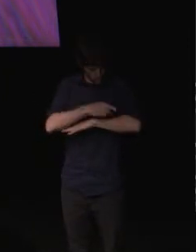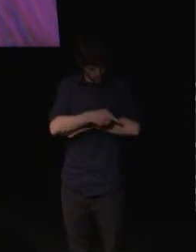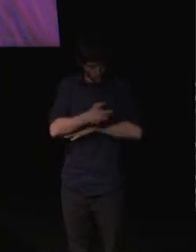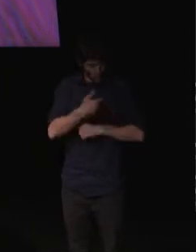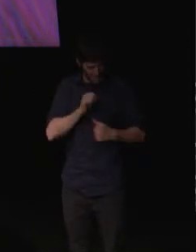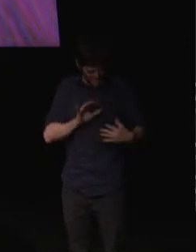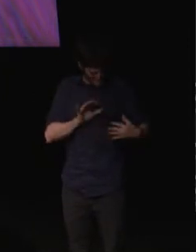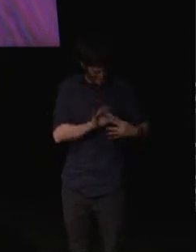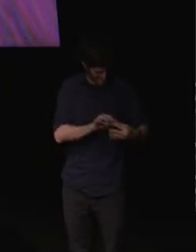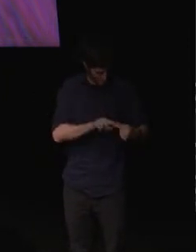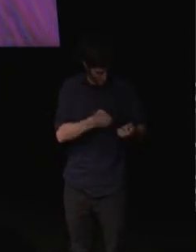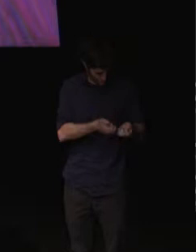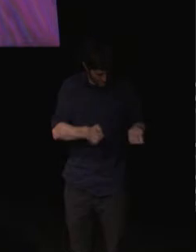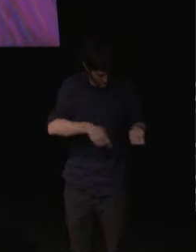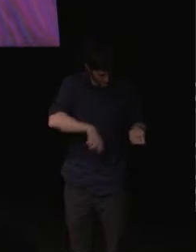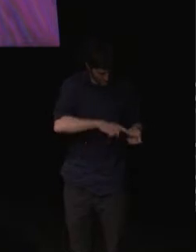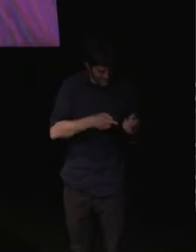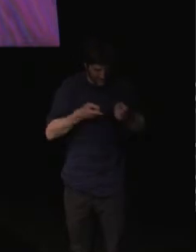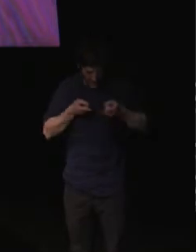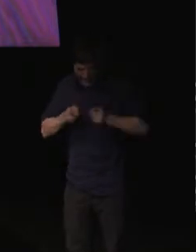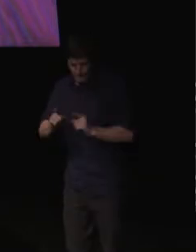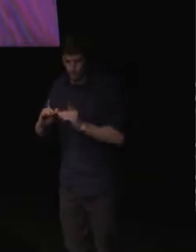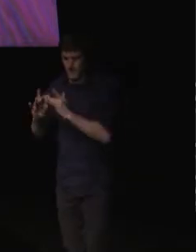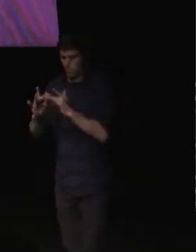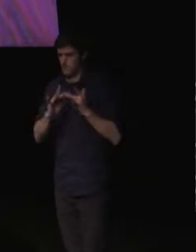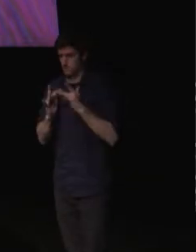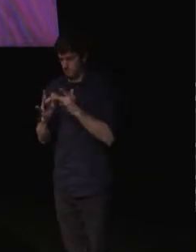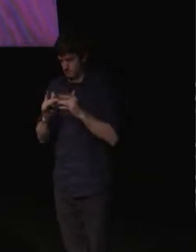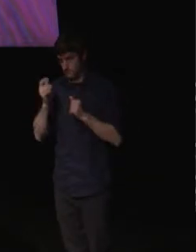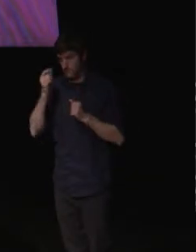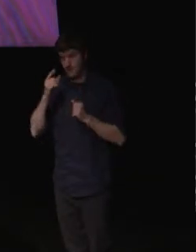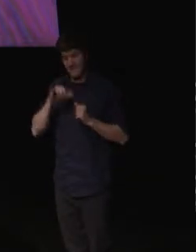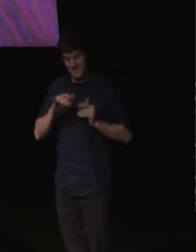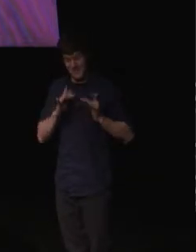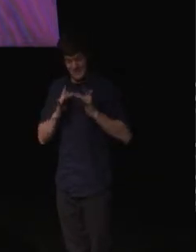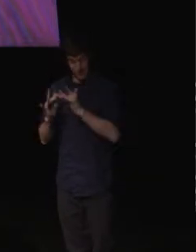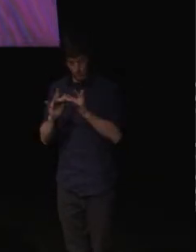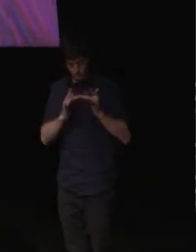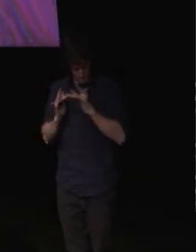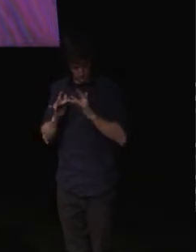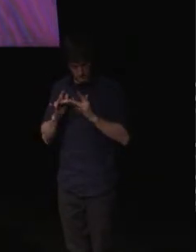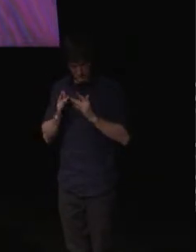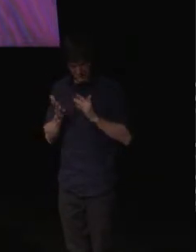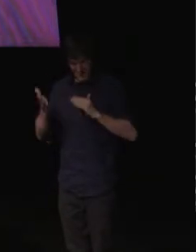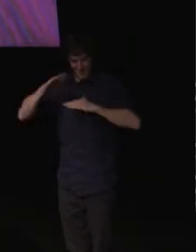So, we use that networking layer to do game networking, so that's one application.